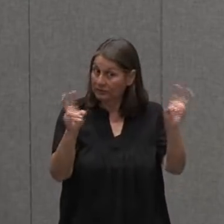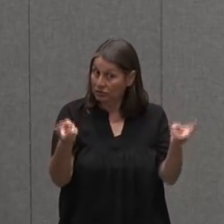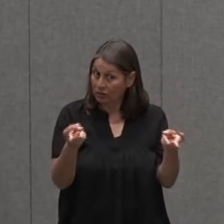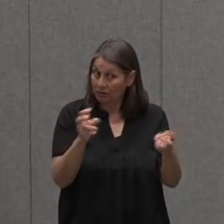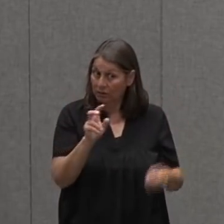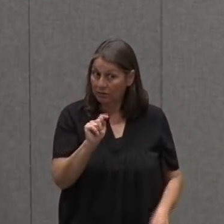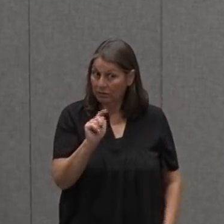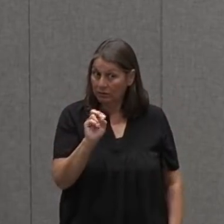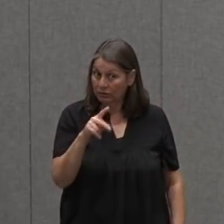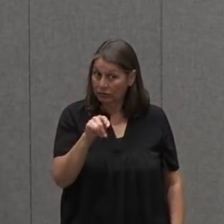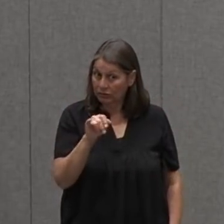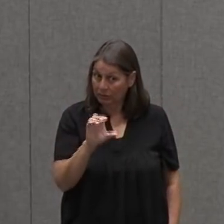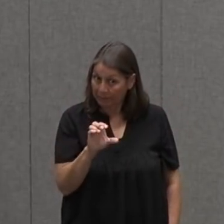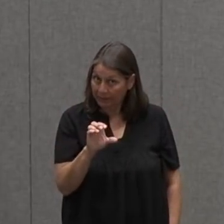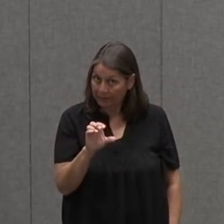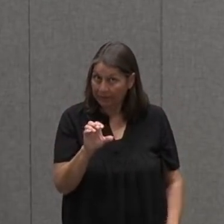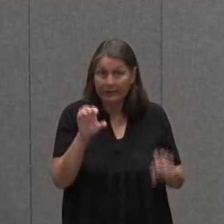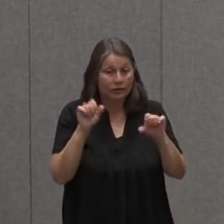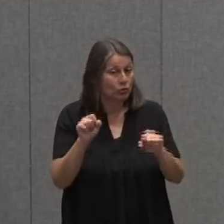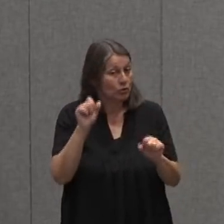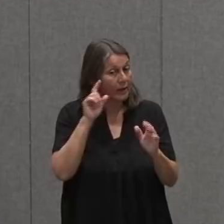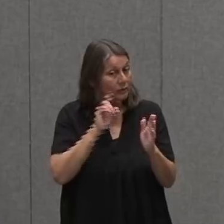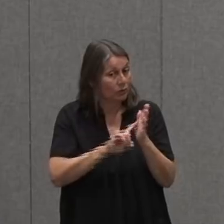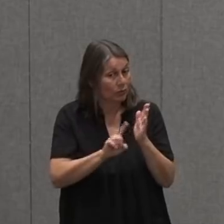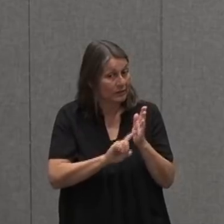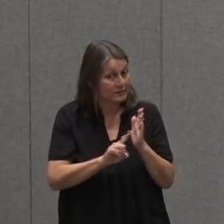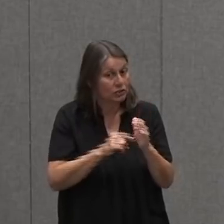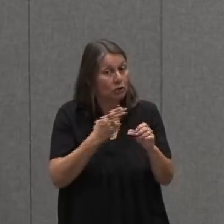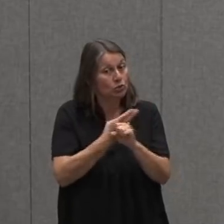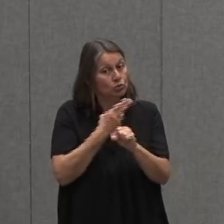and that you can research using available resources?